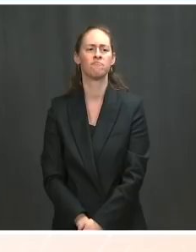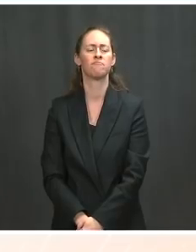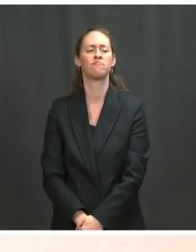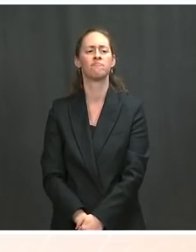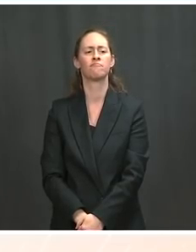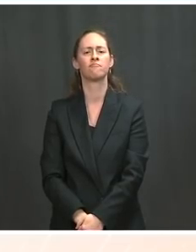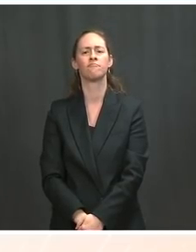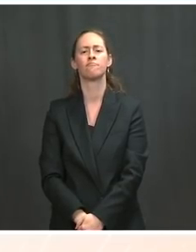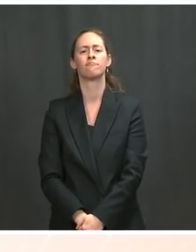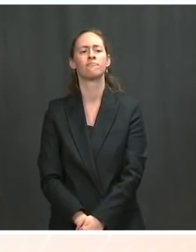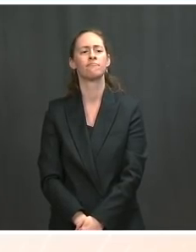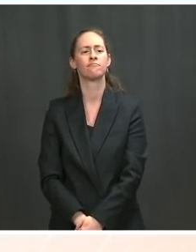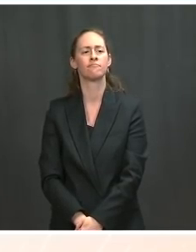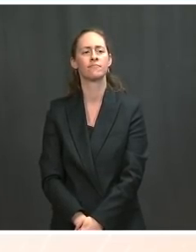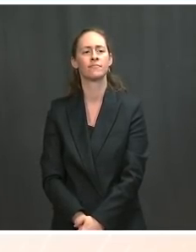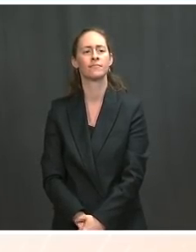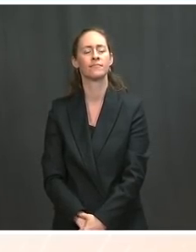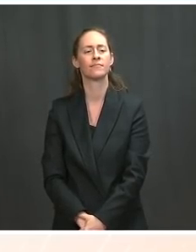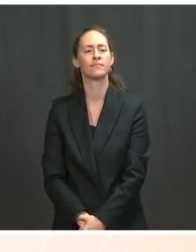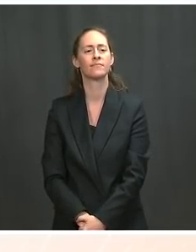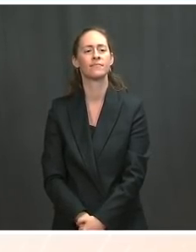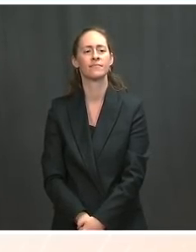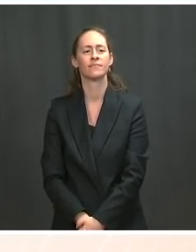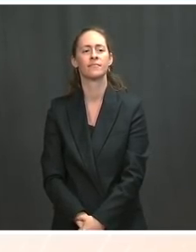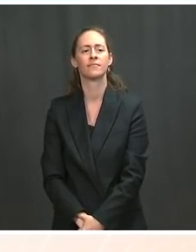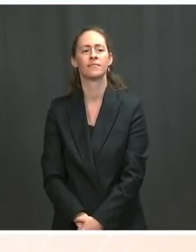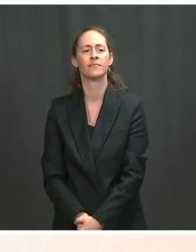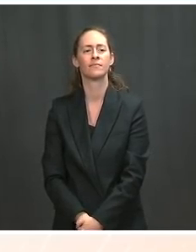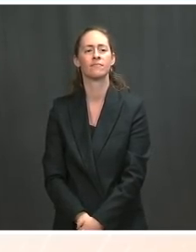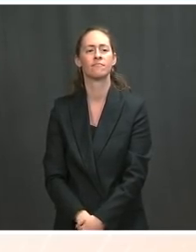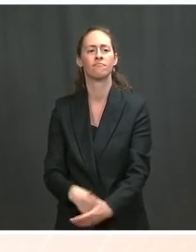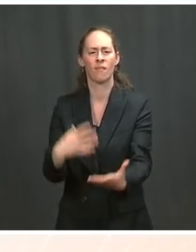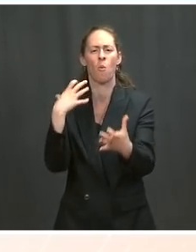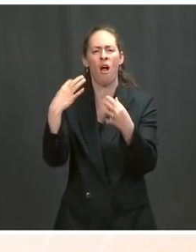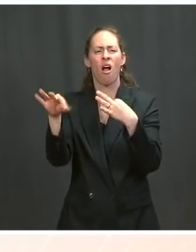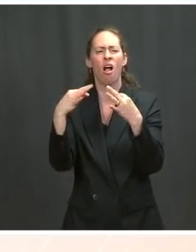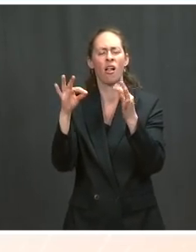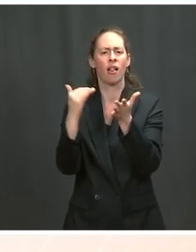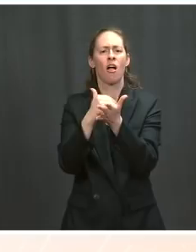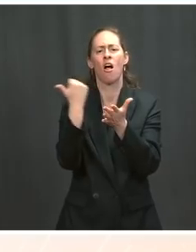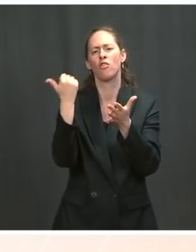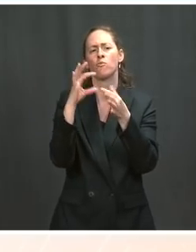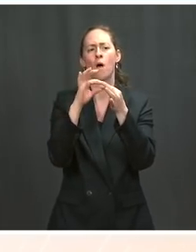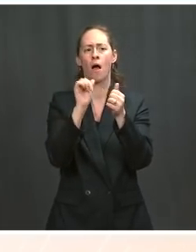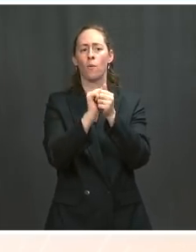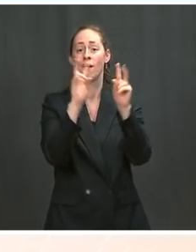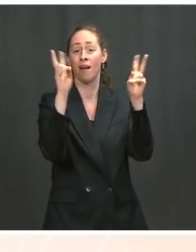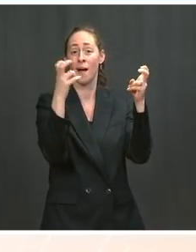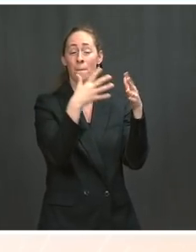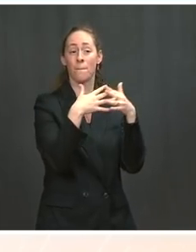on the implementation of the American Rescue Plan: Today, the Department of Veterans Affairs is highlighting the launch of the Veteran Rapid